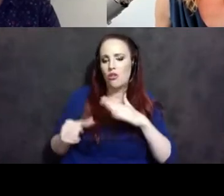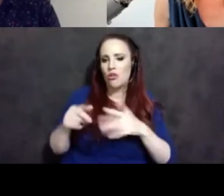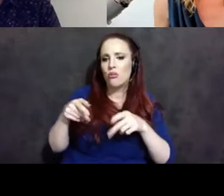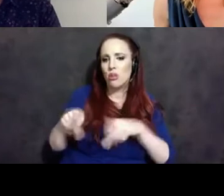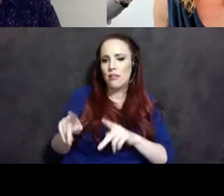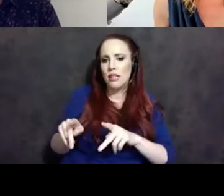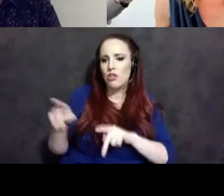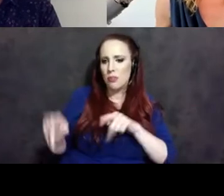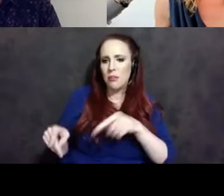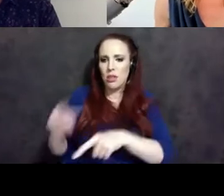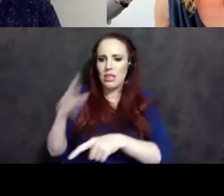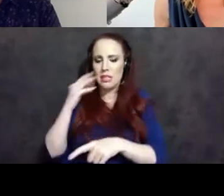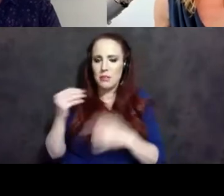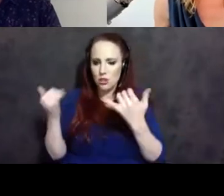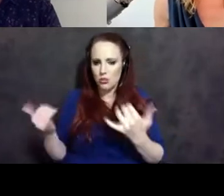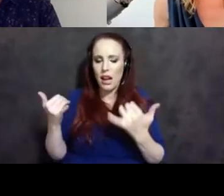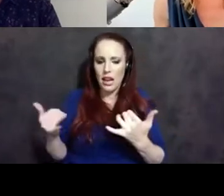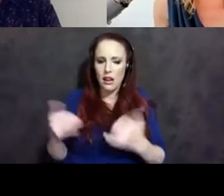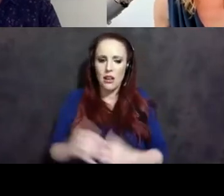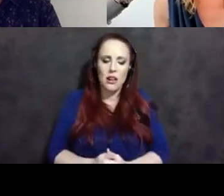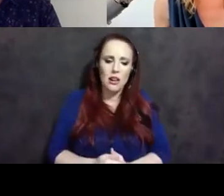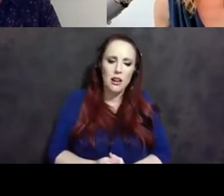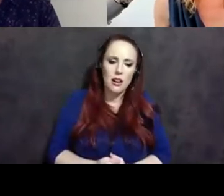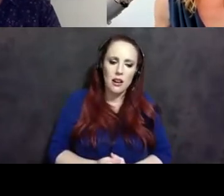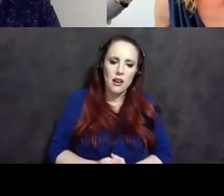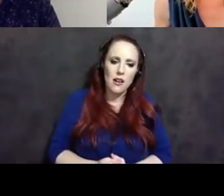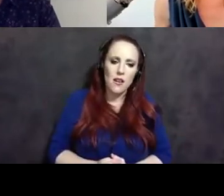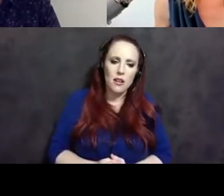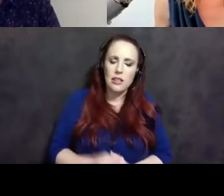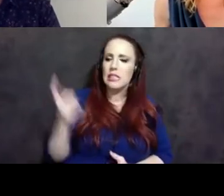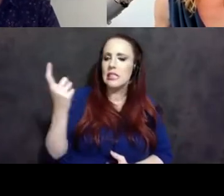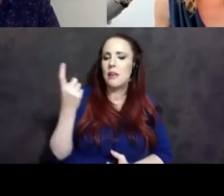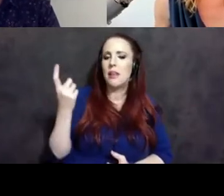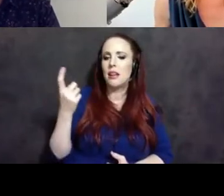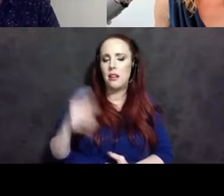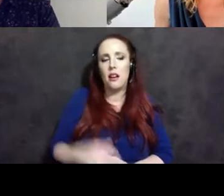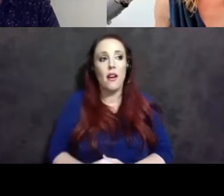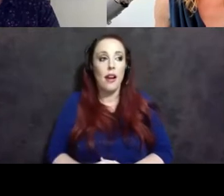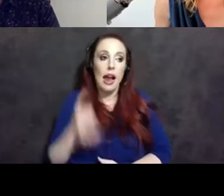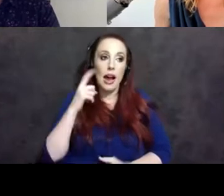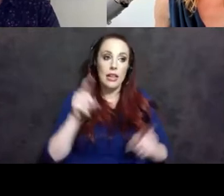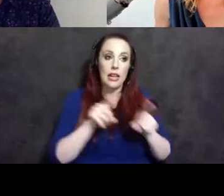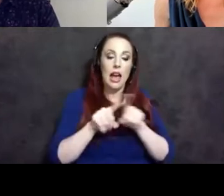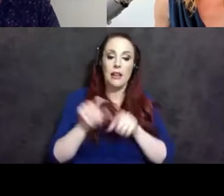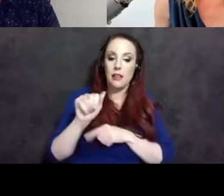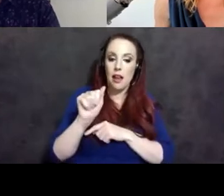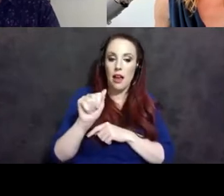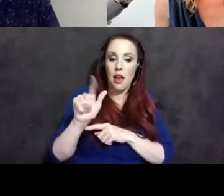So, something that I think people need to really, I think as an ally, they need to really